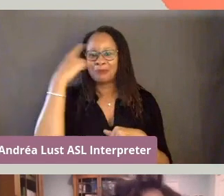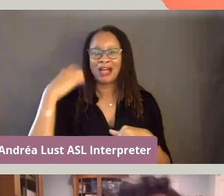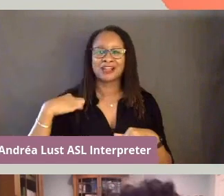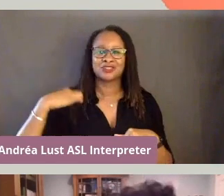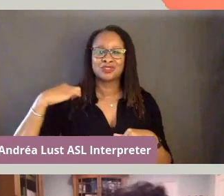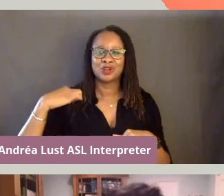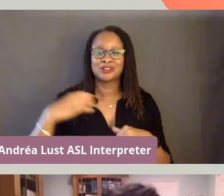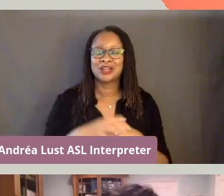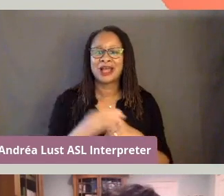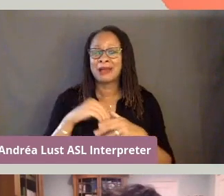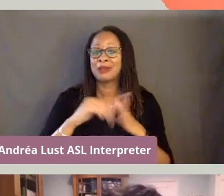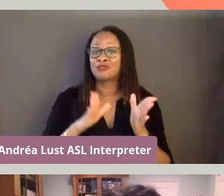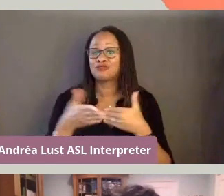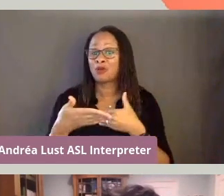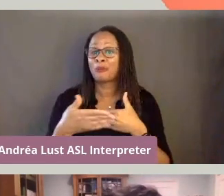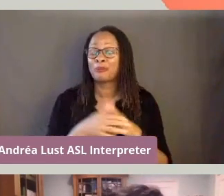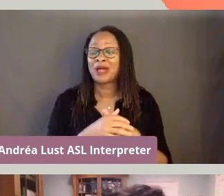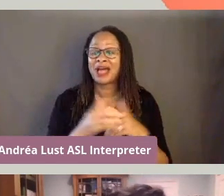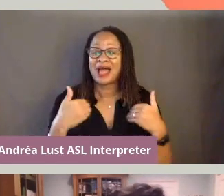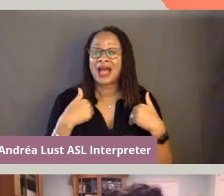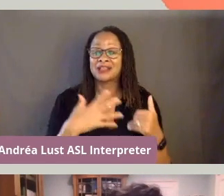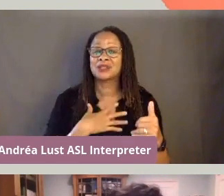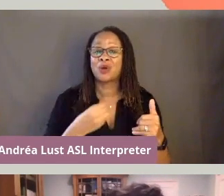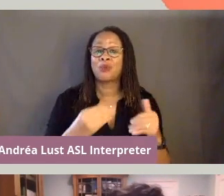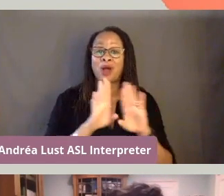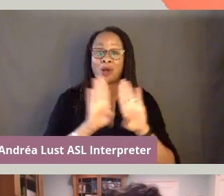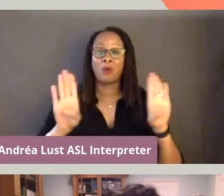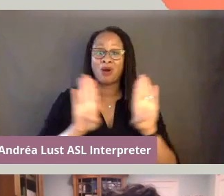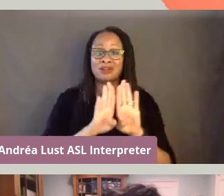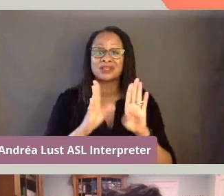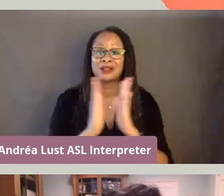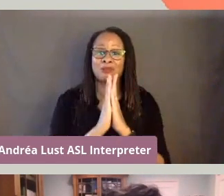I'm in a room that has white walls and a bookshelf in the background.